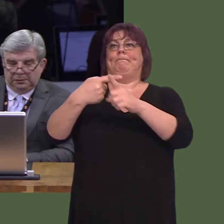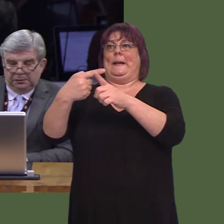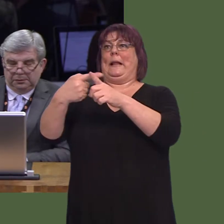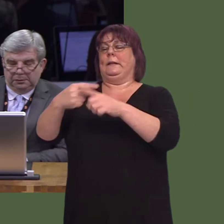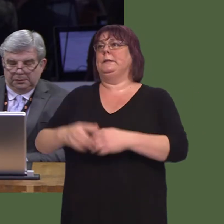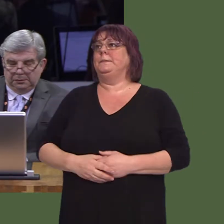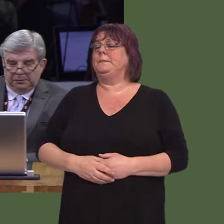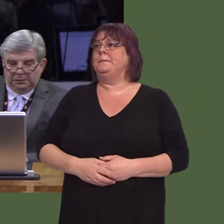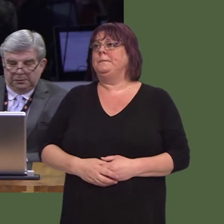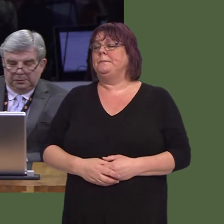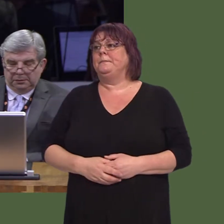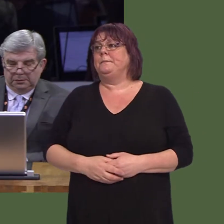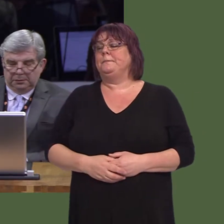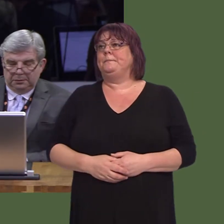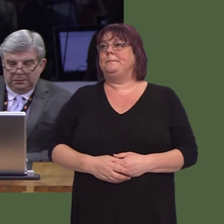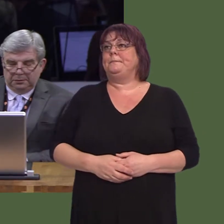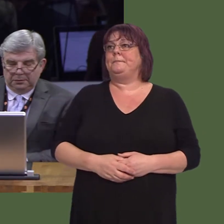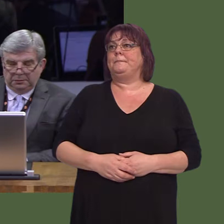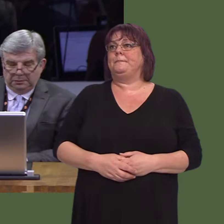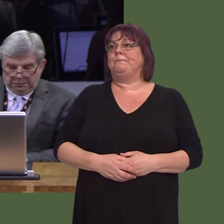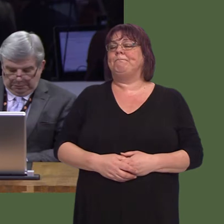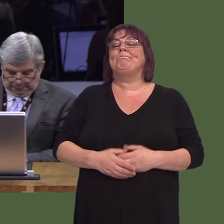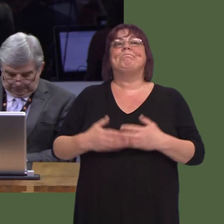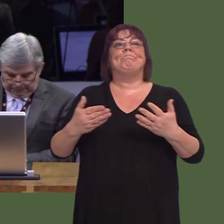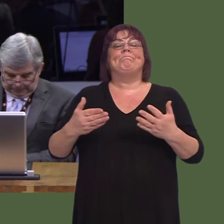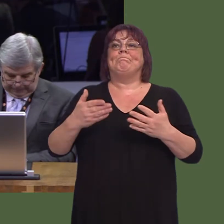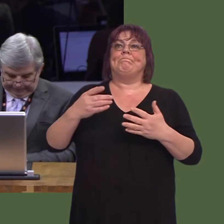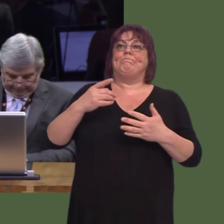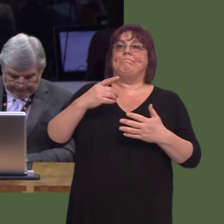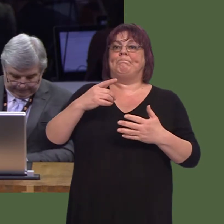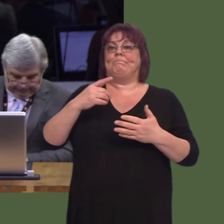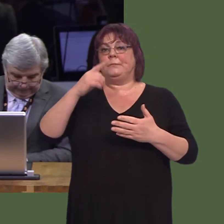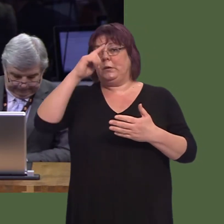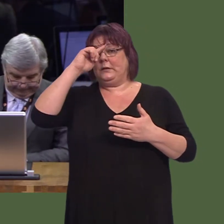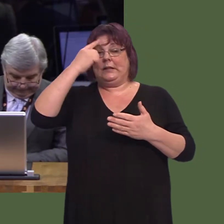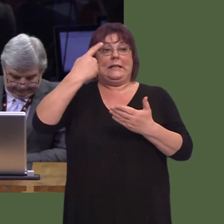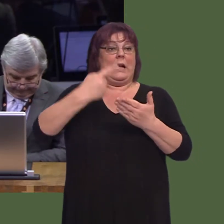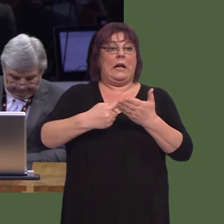Given the news that I'm hearing that there is a delay in terms of a decision on the location